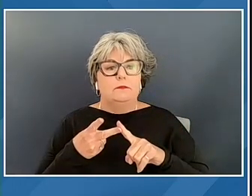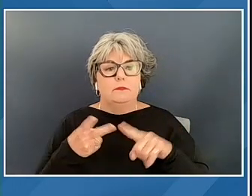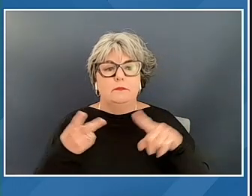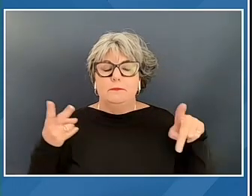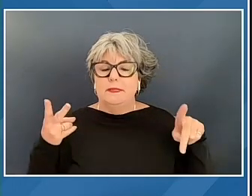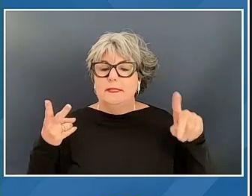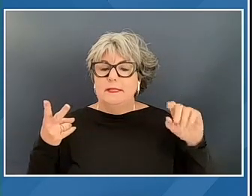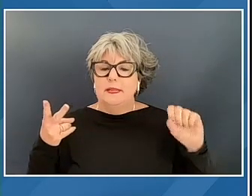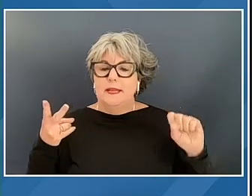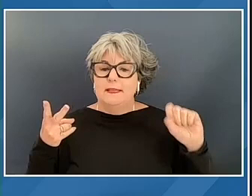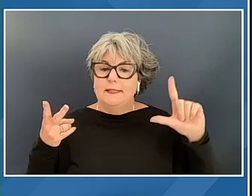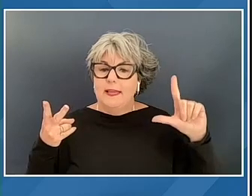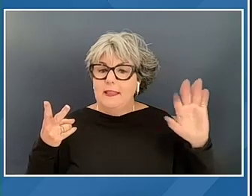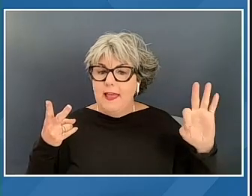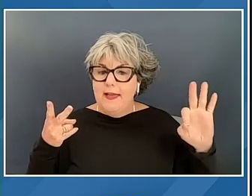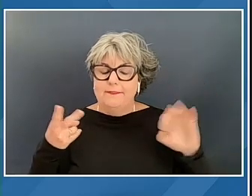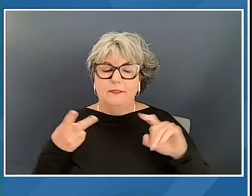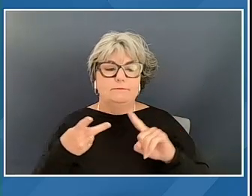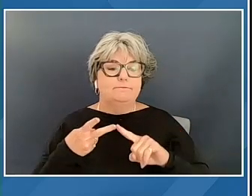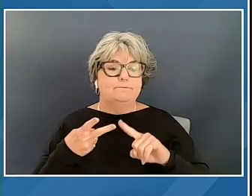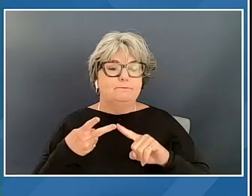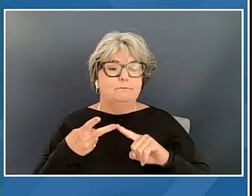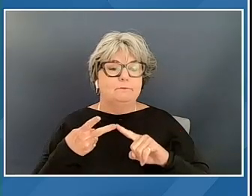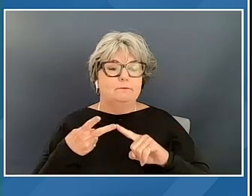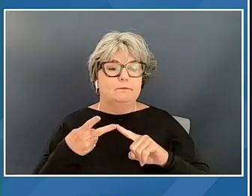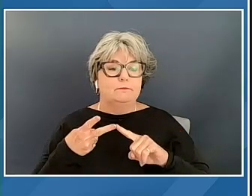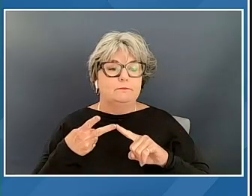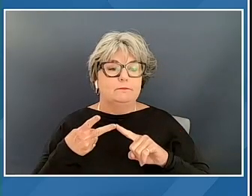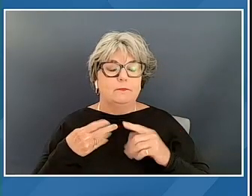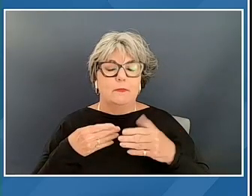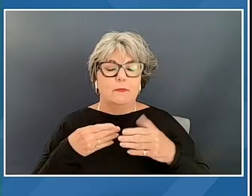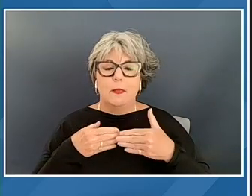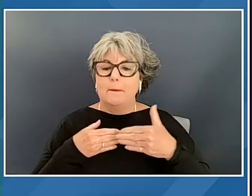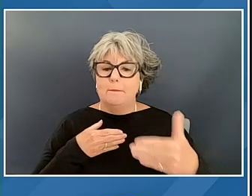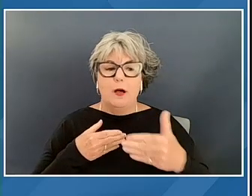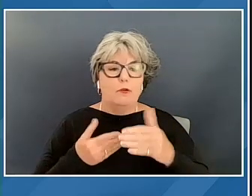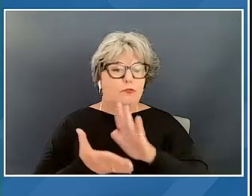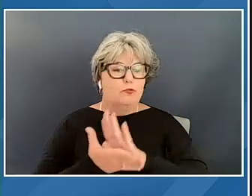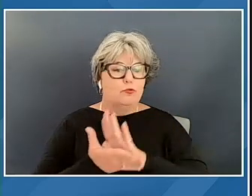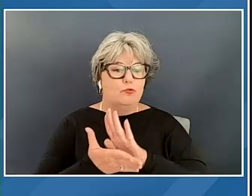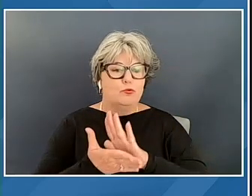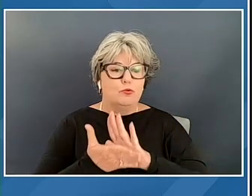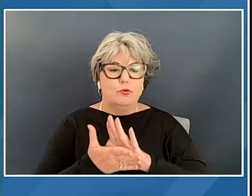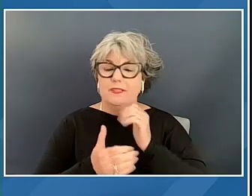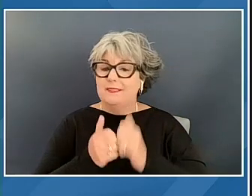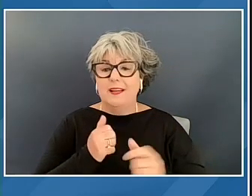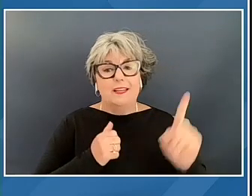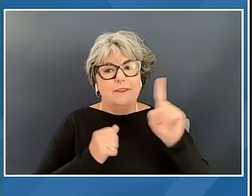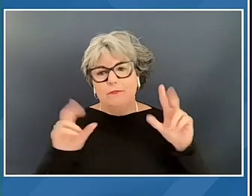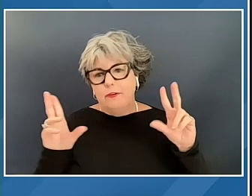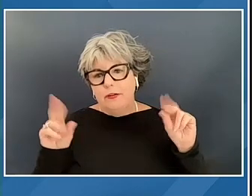We have done that with closed school. It's not everywhere, but we are working to